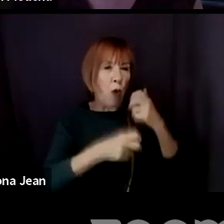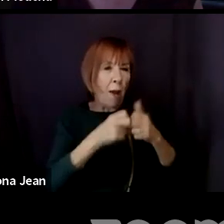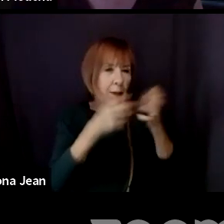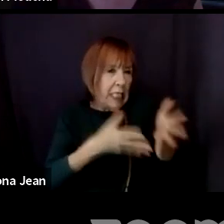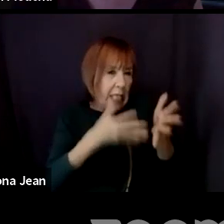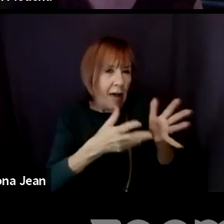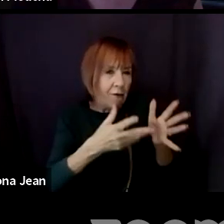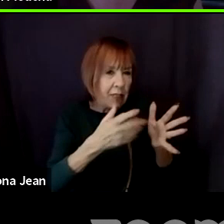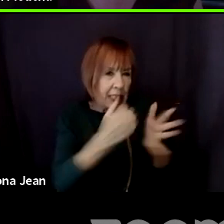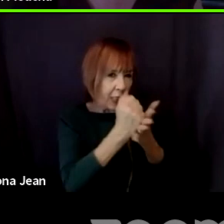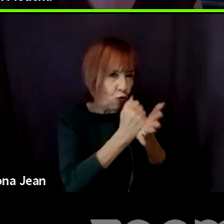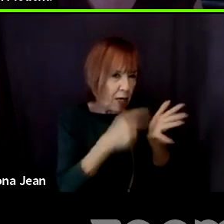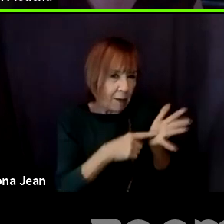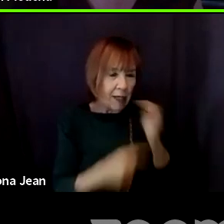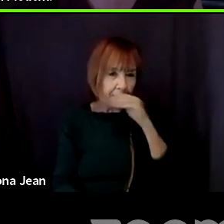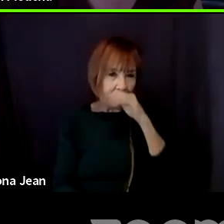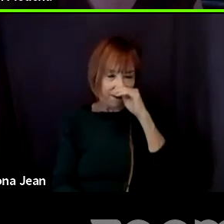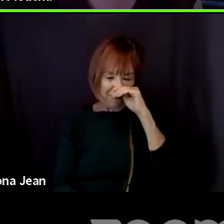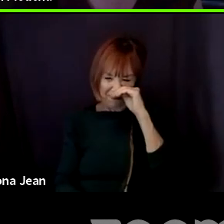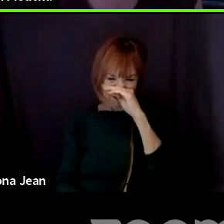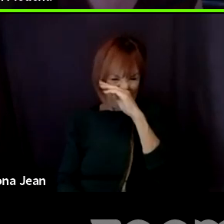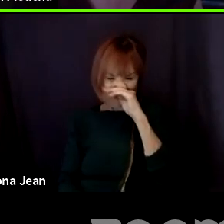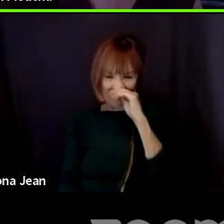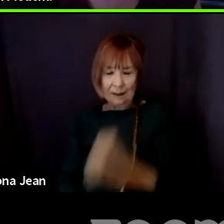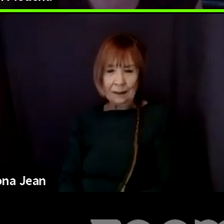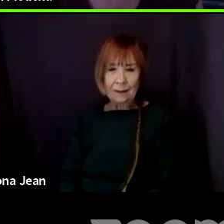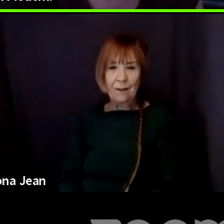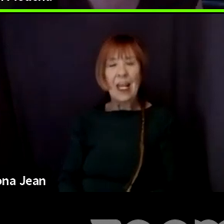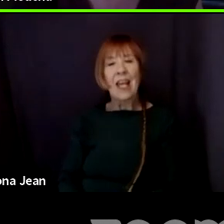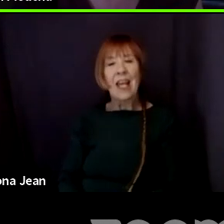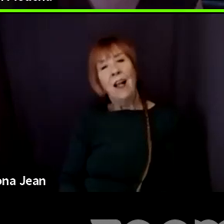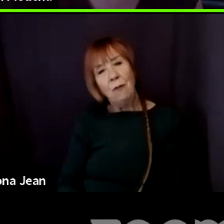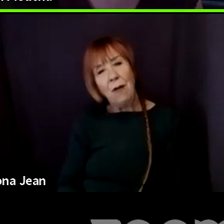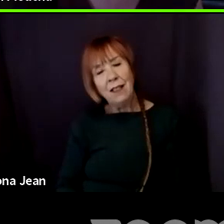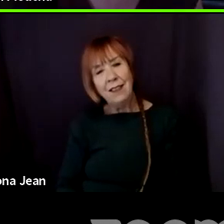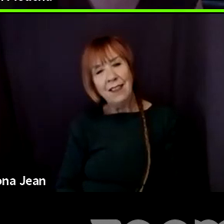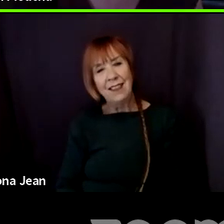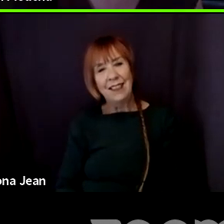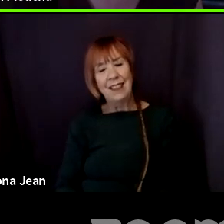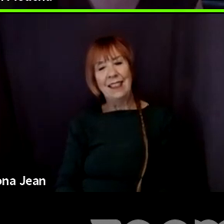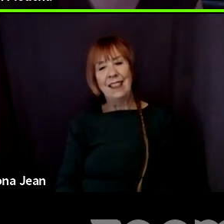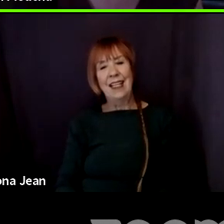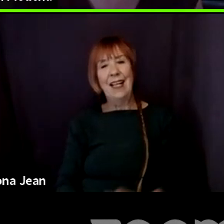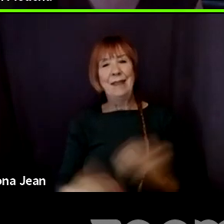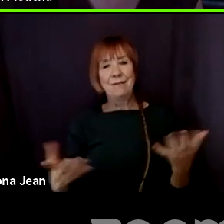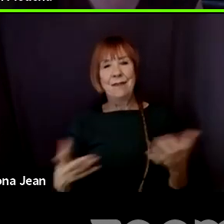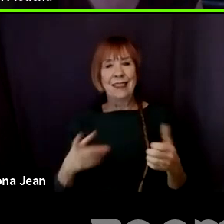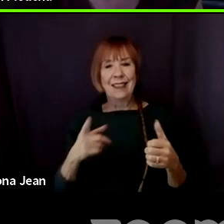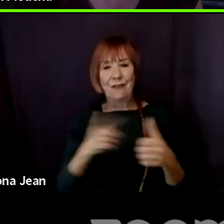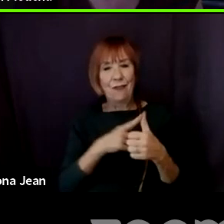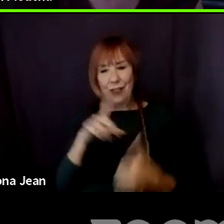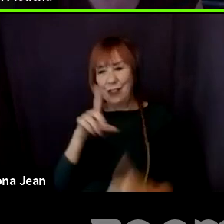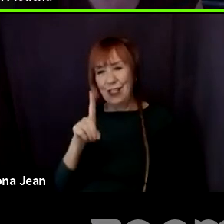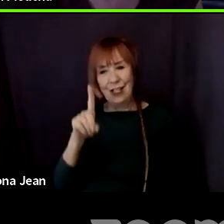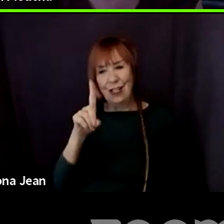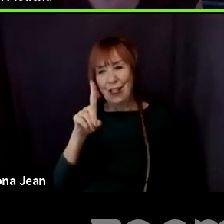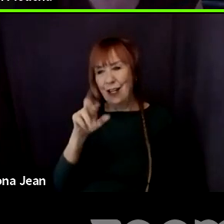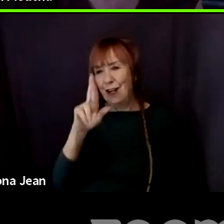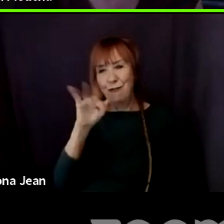Well, I send the thing is, what is a first draft? What is the draft of the script?